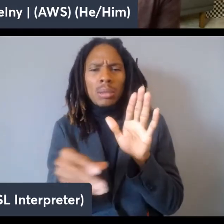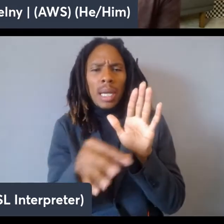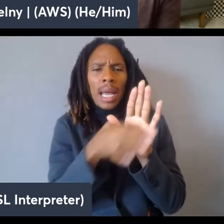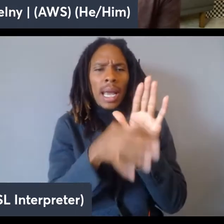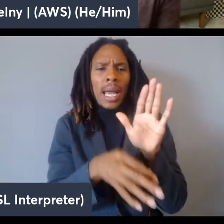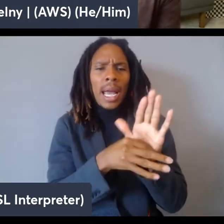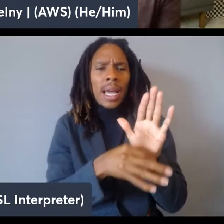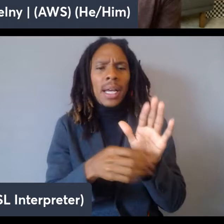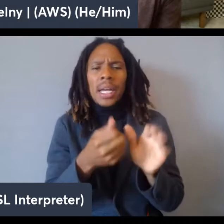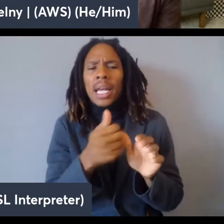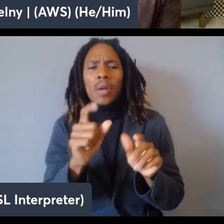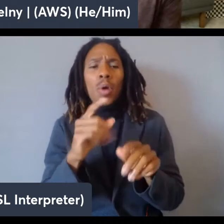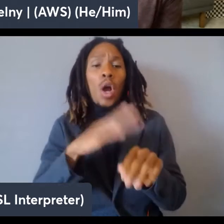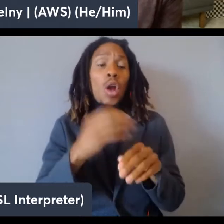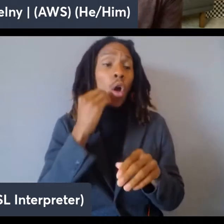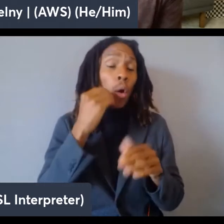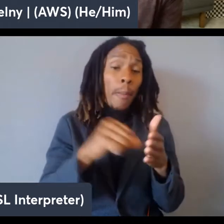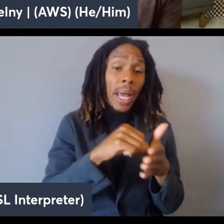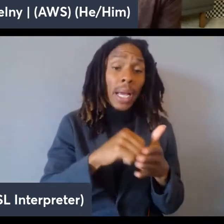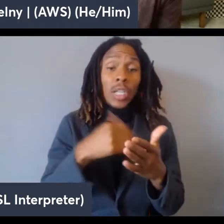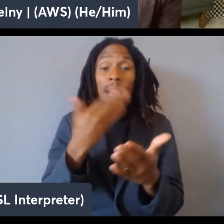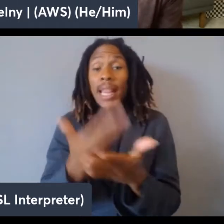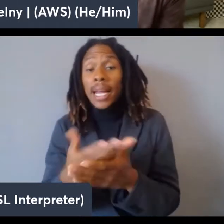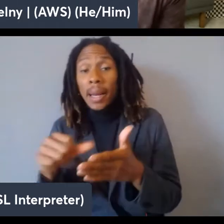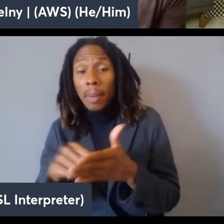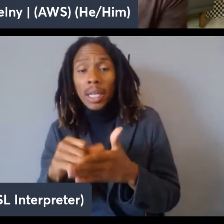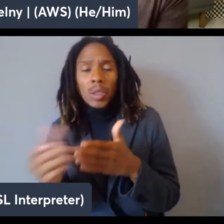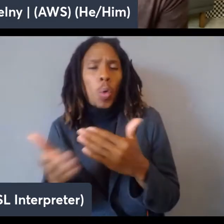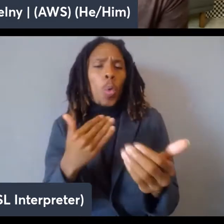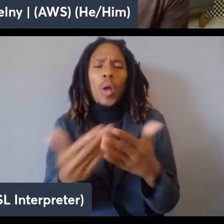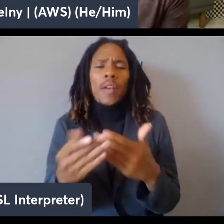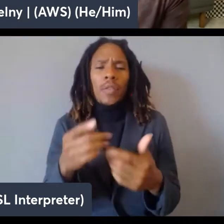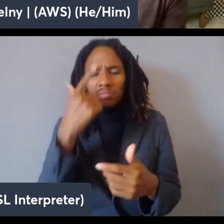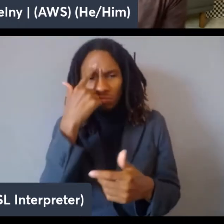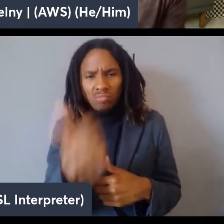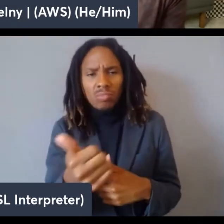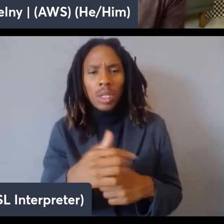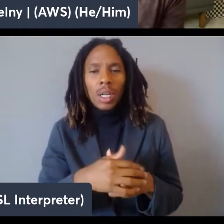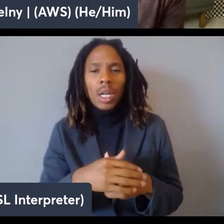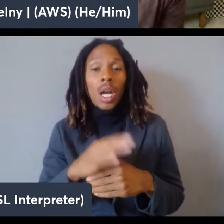Could be your homepage, landing page. And all this is done cloud native,